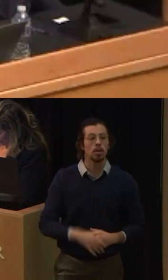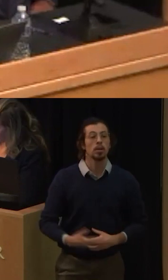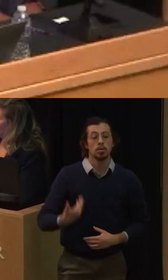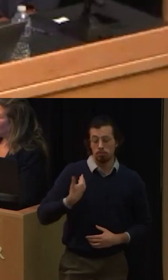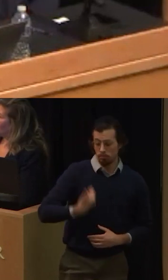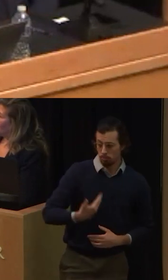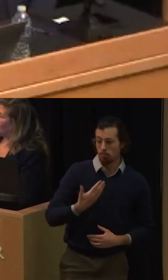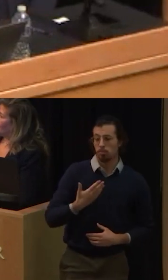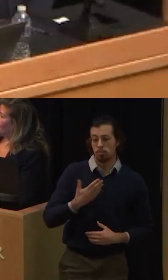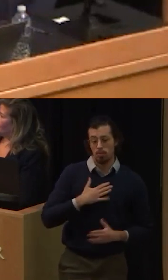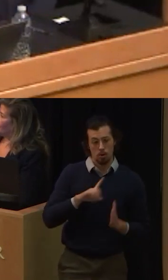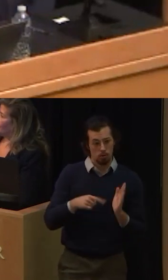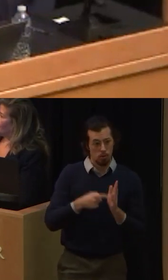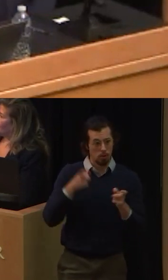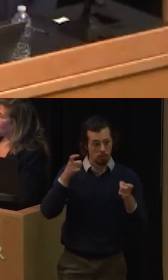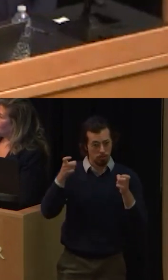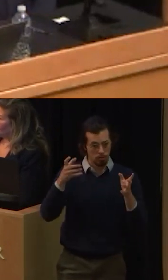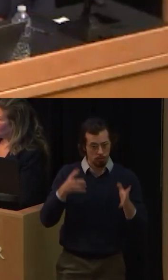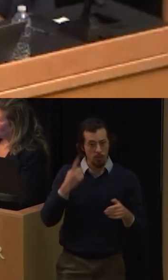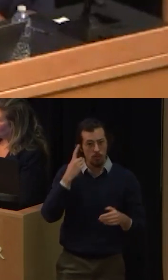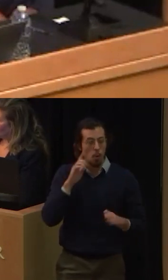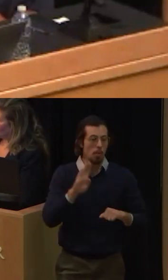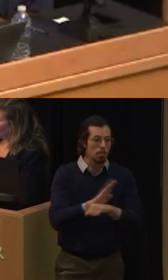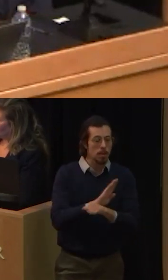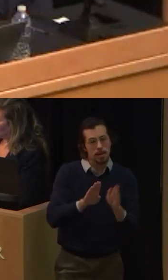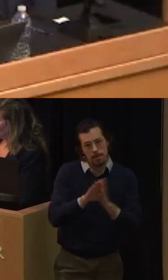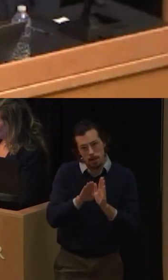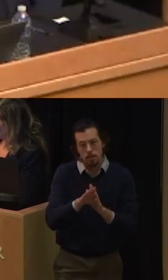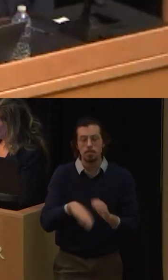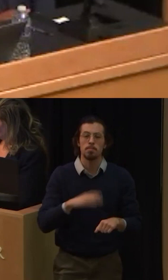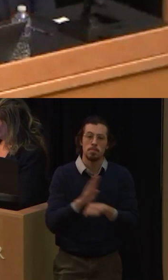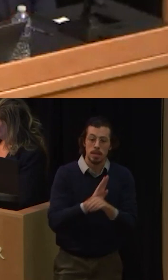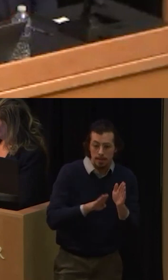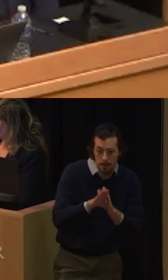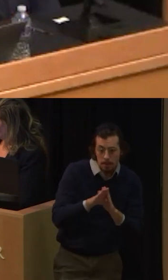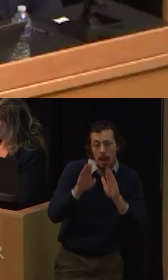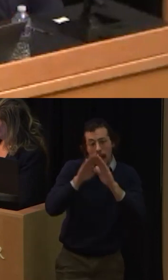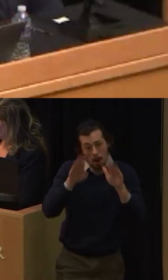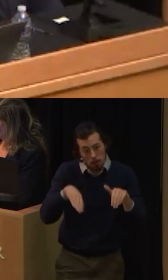is business development, housing, housing inspection, housing compliance, zoning,